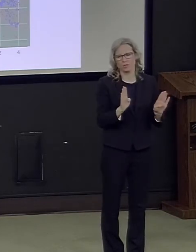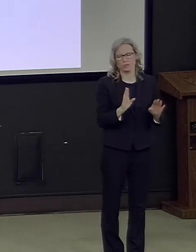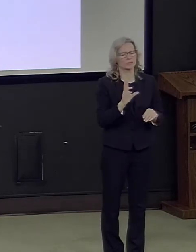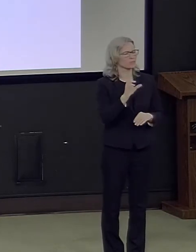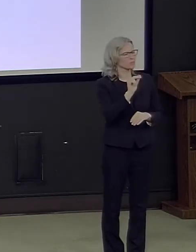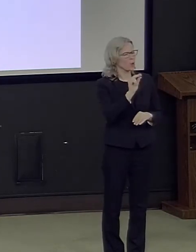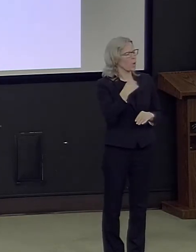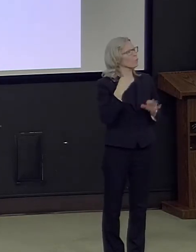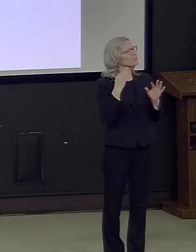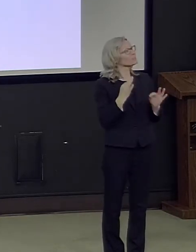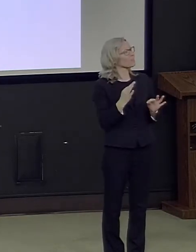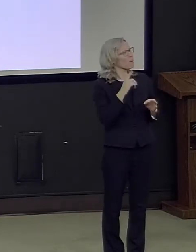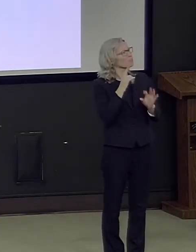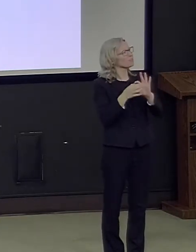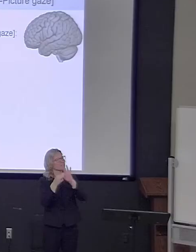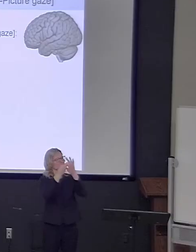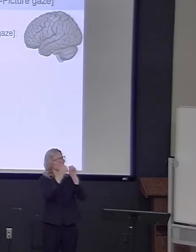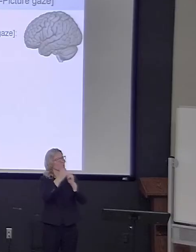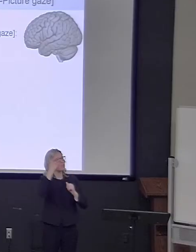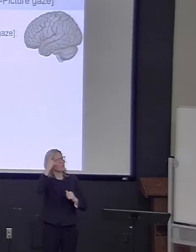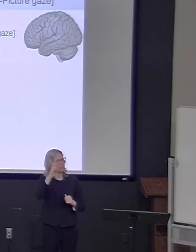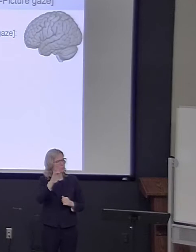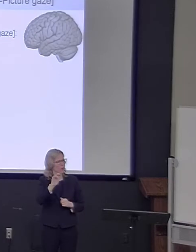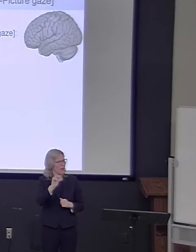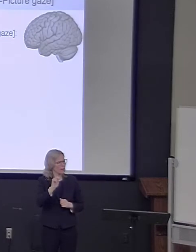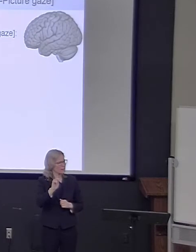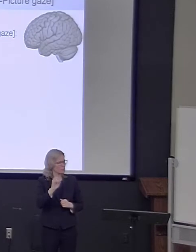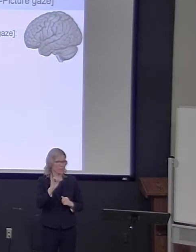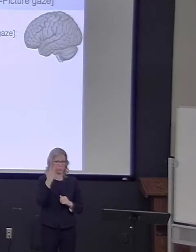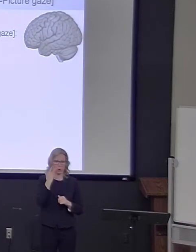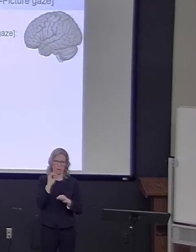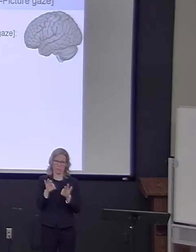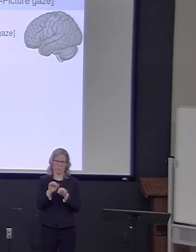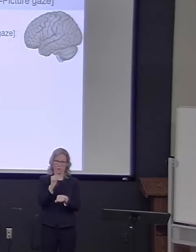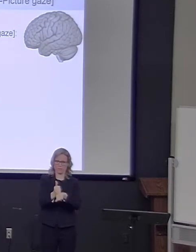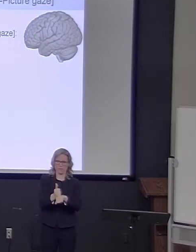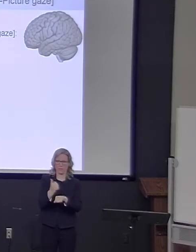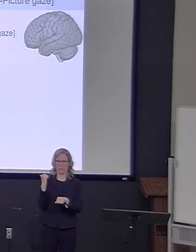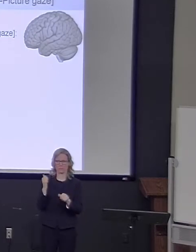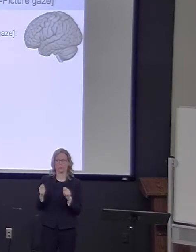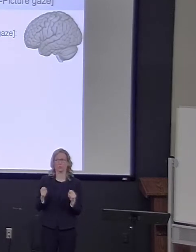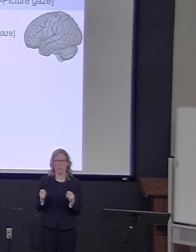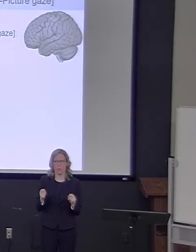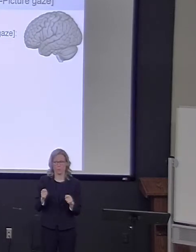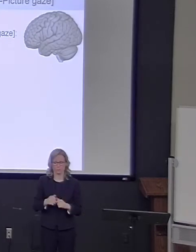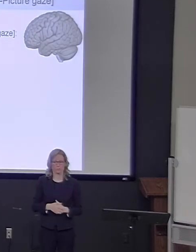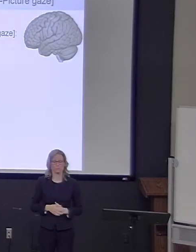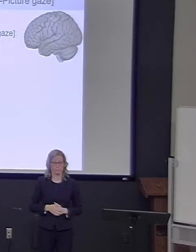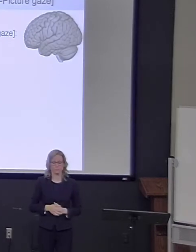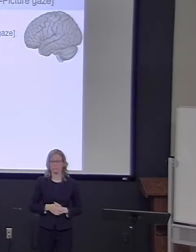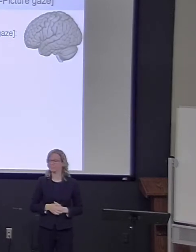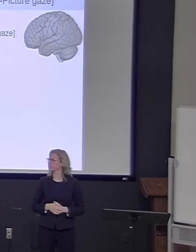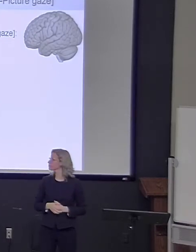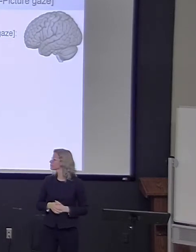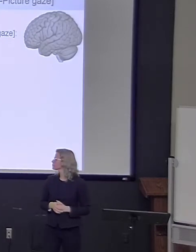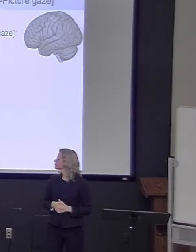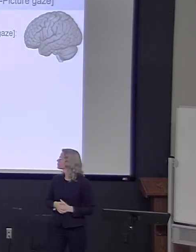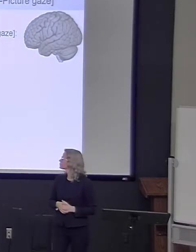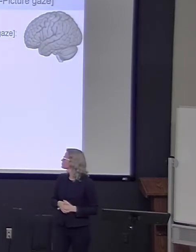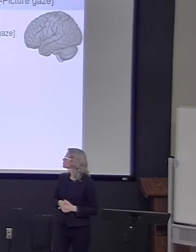And that's why this control was so important. So let's look at our hypotheses. What are our hypothetical outcomes here?